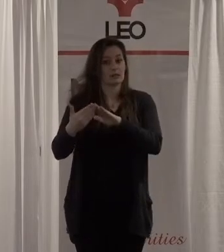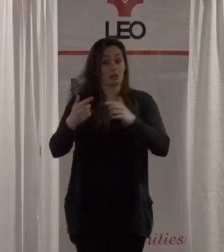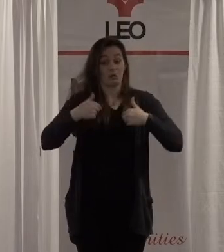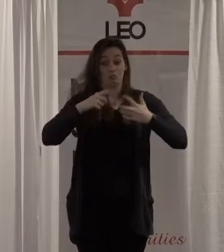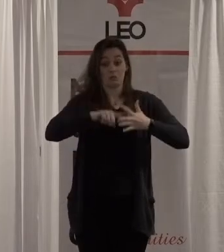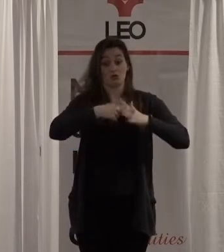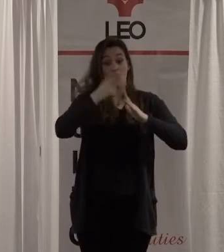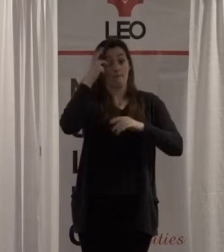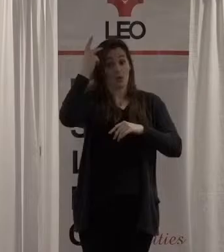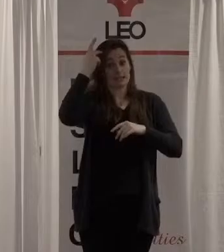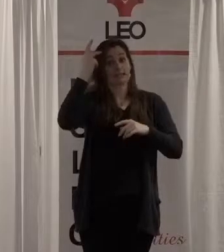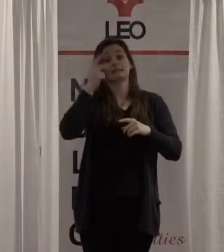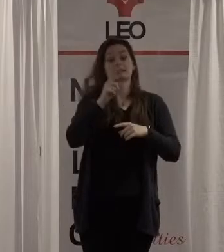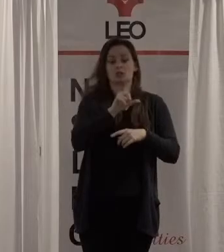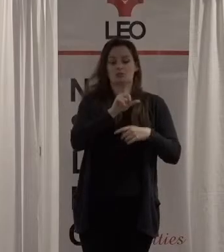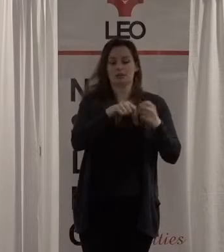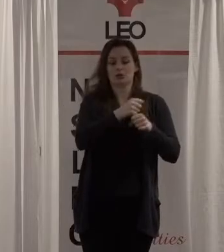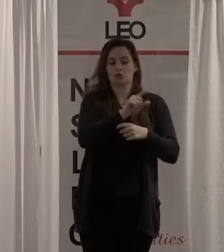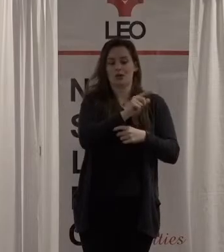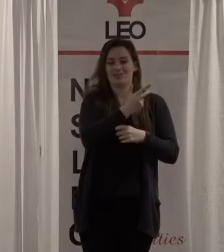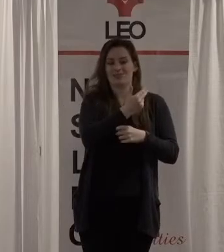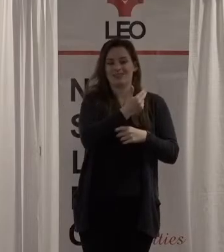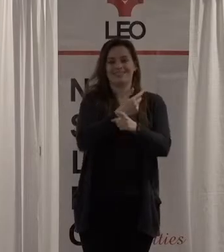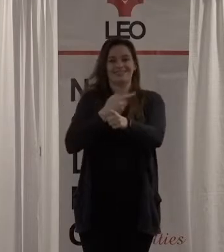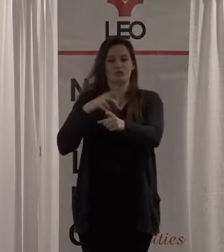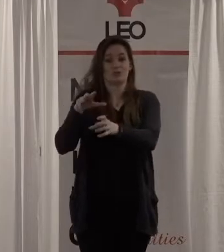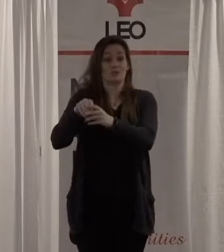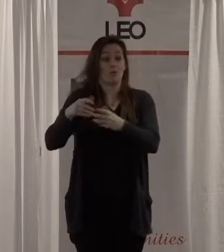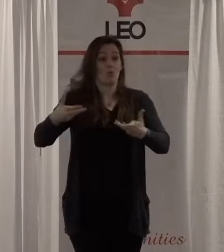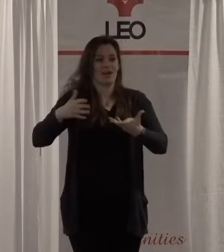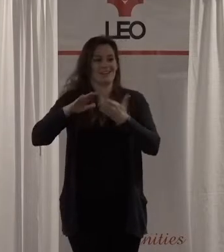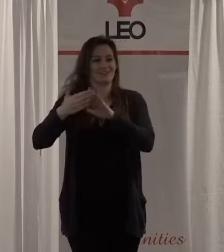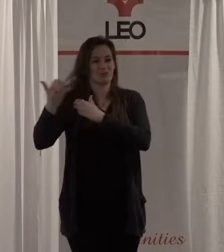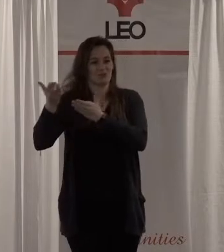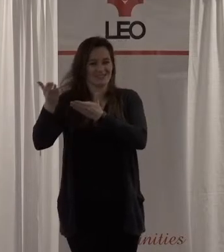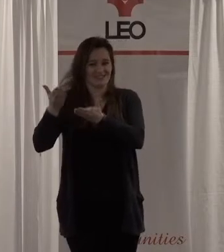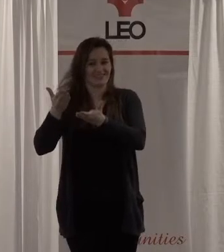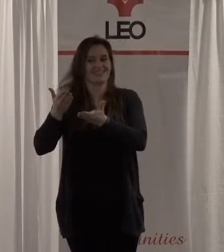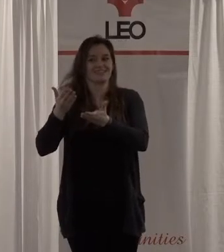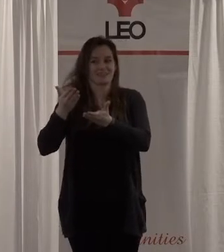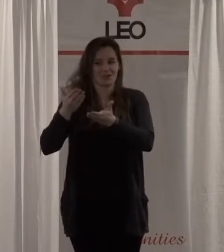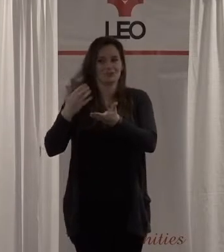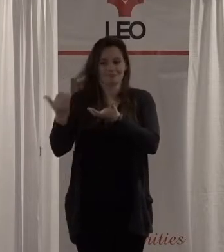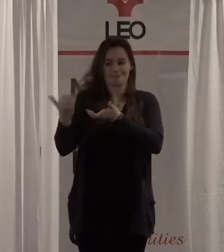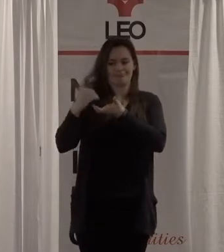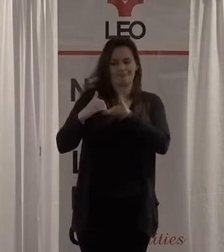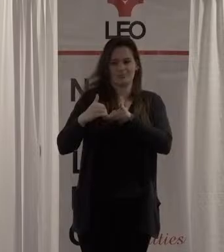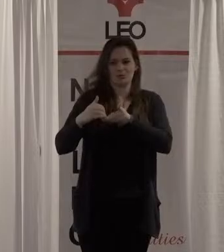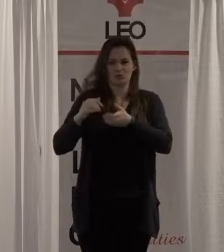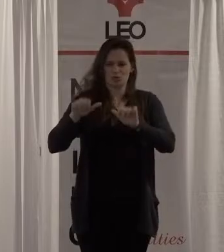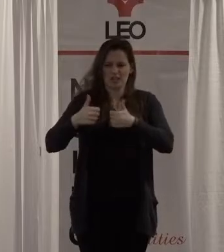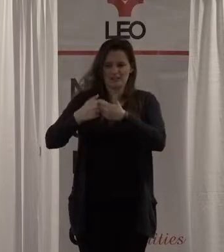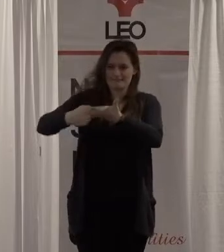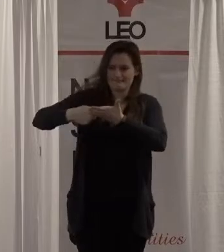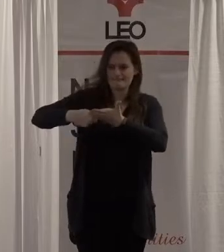IN COMMUNITY SERVICES AND WE HAD SOME CHALLENGING DISCUSSIONS BACK IN THOSE DAYS ON HOW WE COULD BRING FORWARD LEGISLATION